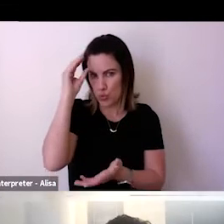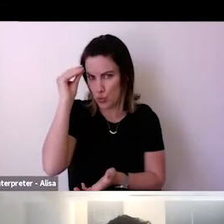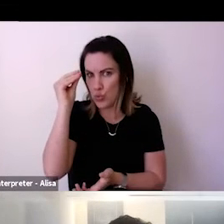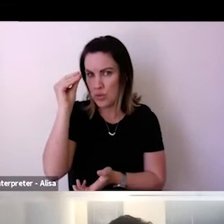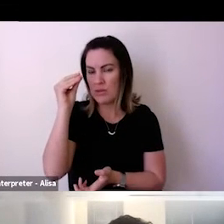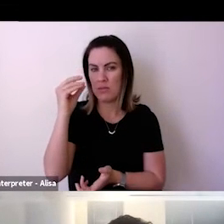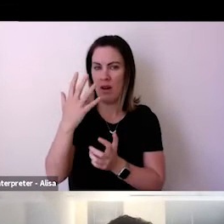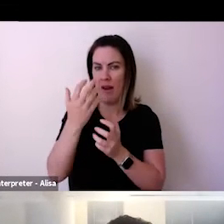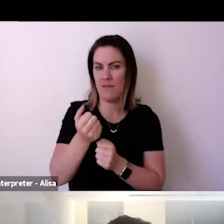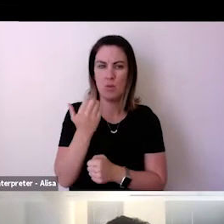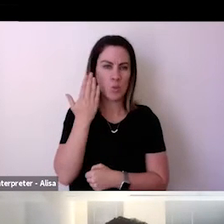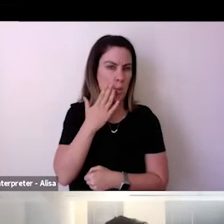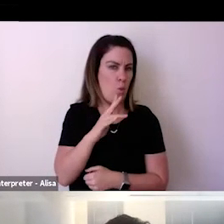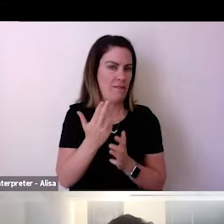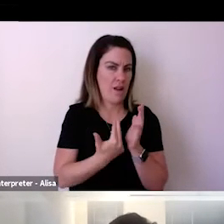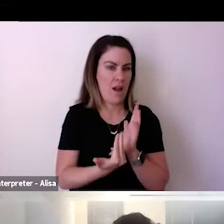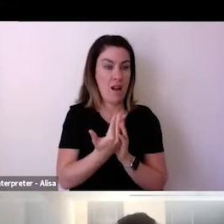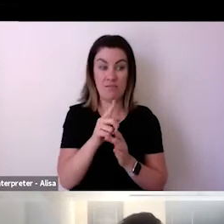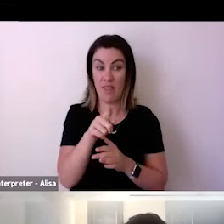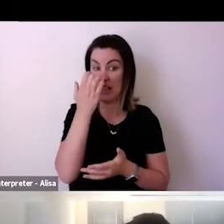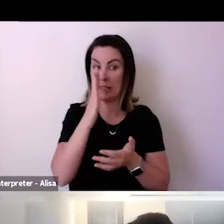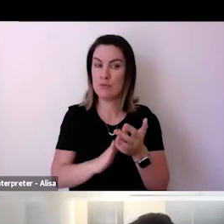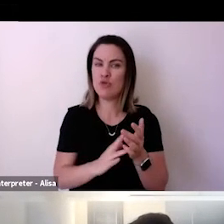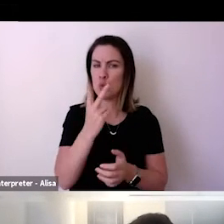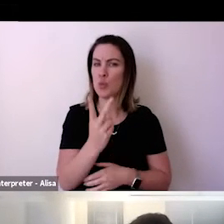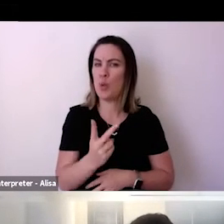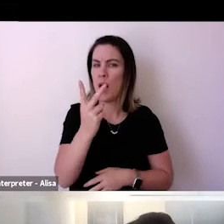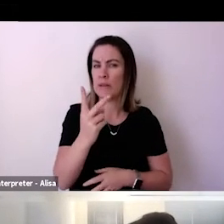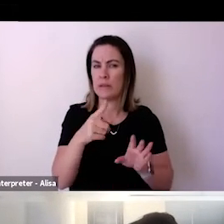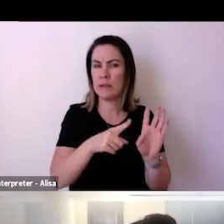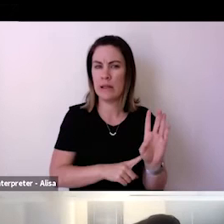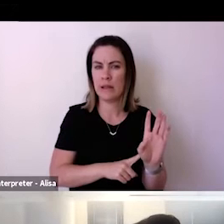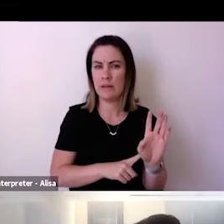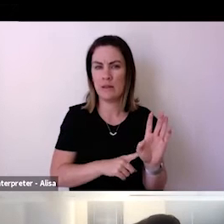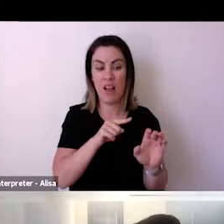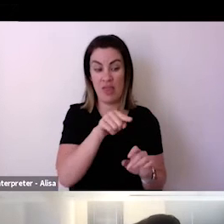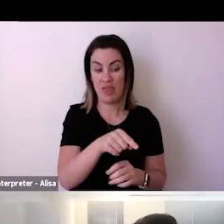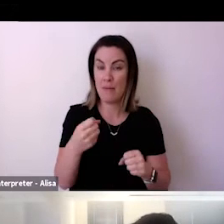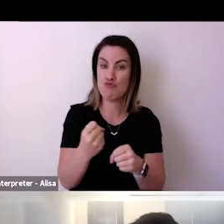twice a year with students producing creative interventions